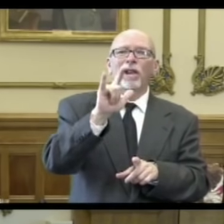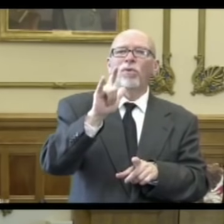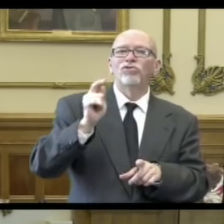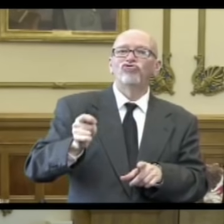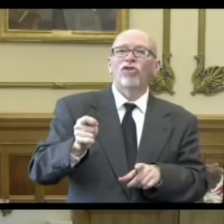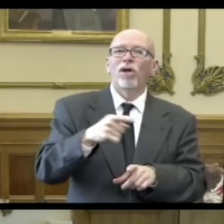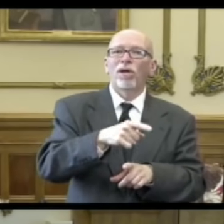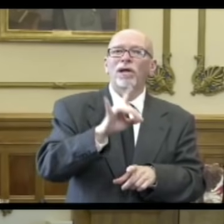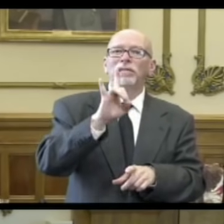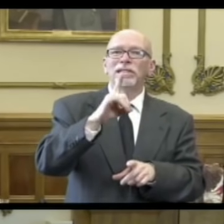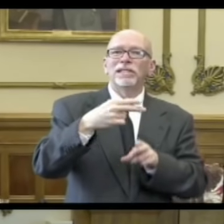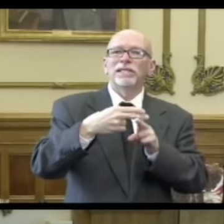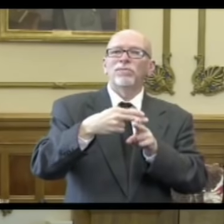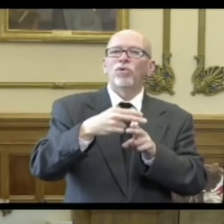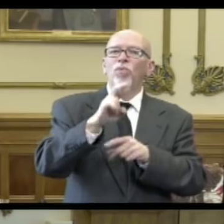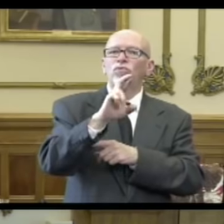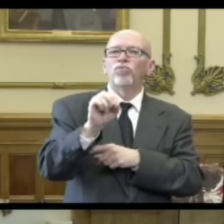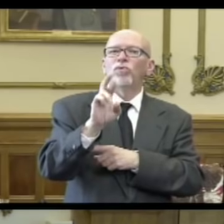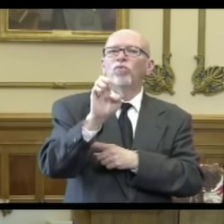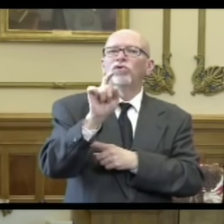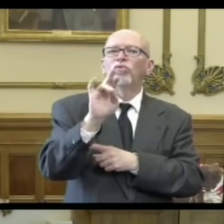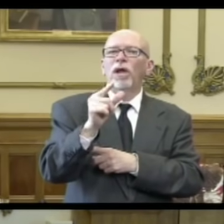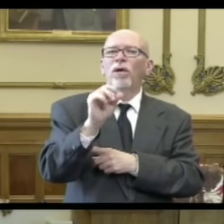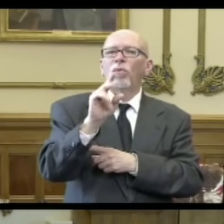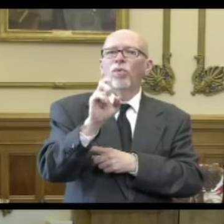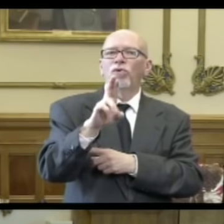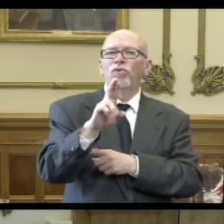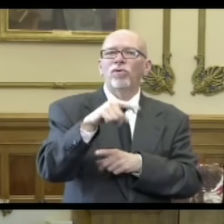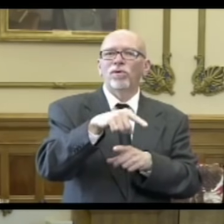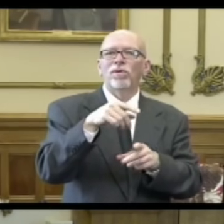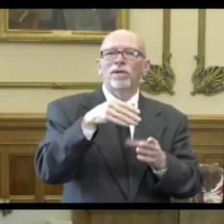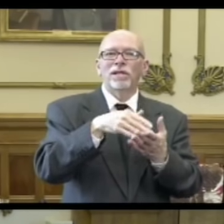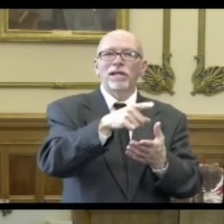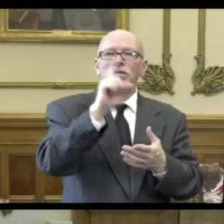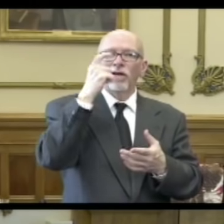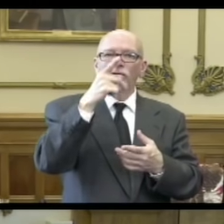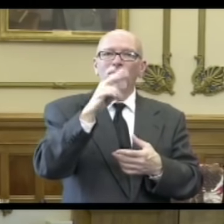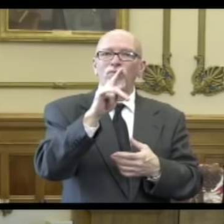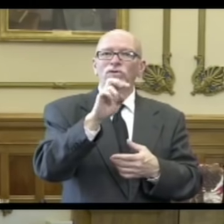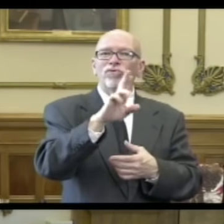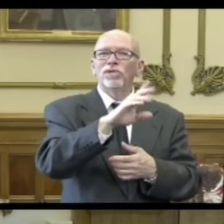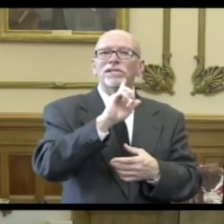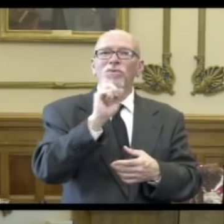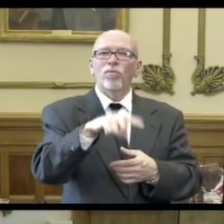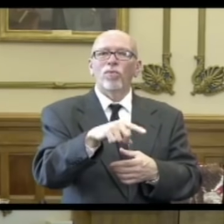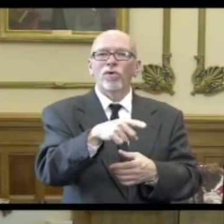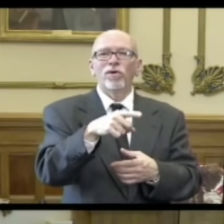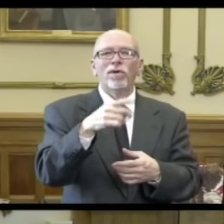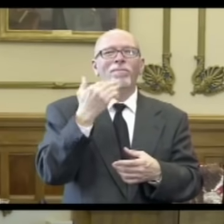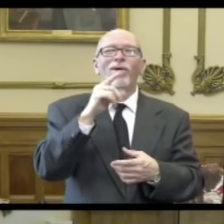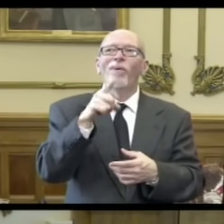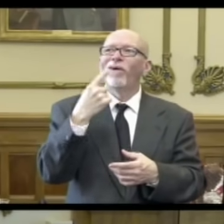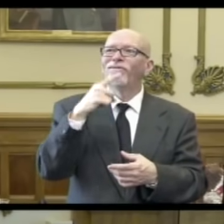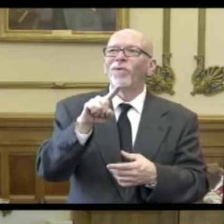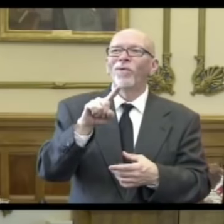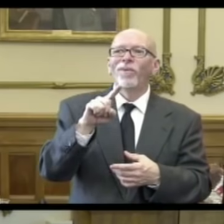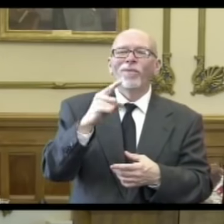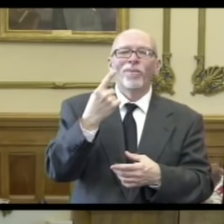EXECUTIVE ORDER SEE WHAT JUST HAPPENED NEXT DOOR. IN ILLINOIS YESTERDAY WHERE A SOUTHERN ILLINOIS JUDGE ISSUED A TEMPORARY RESTRAINING ORDER